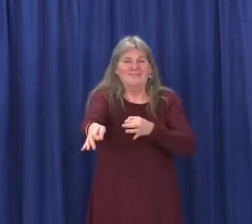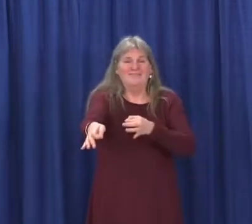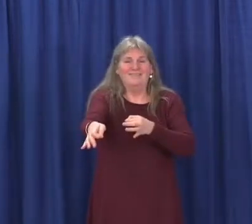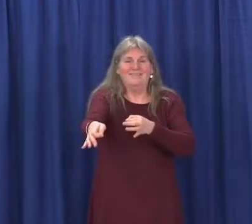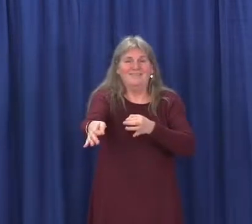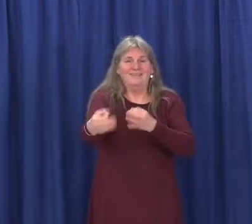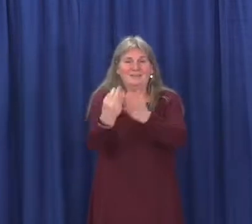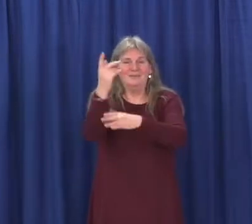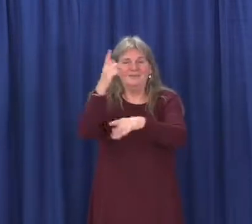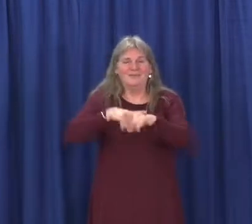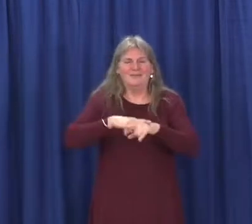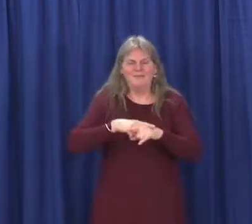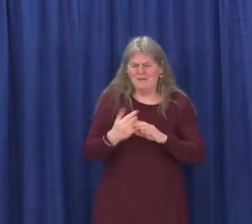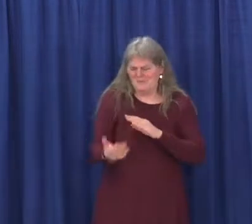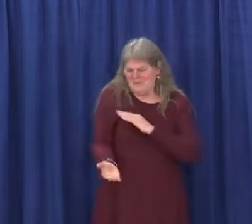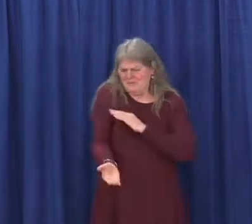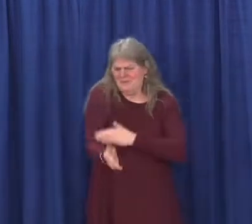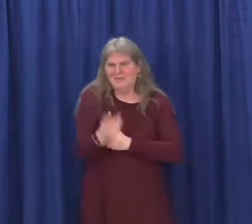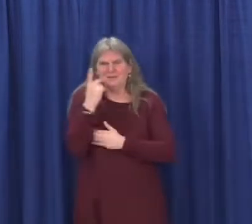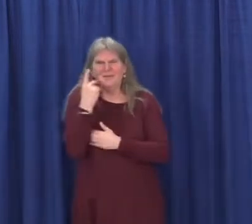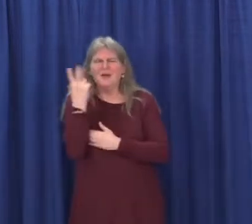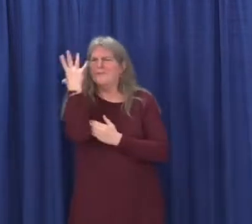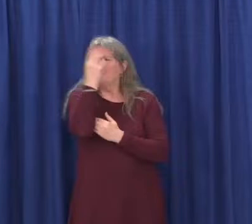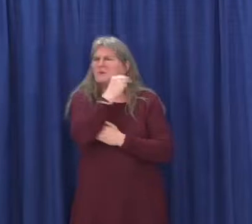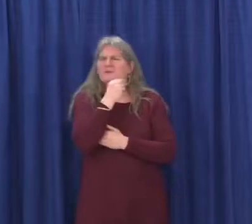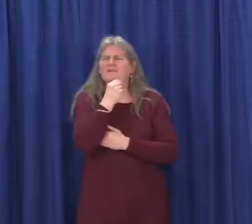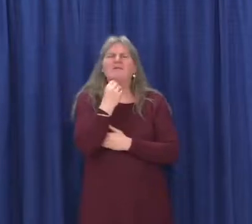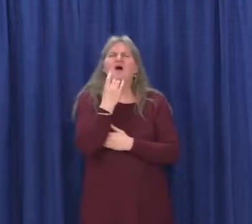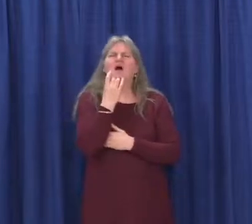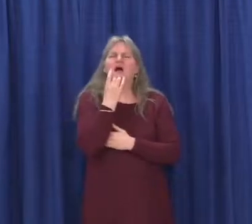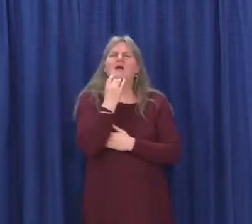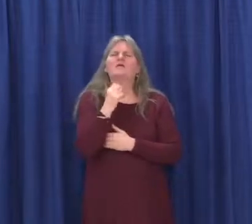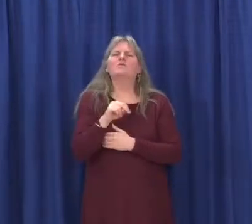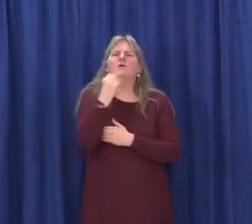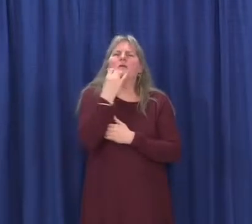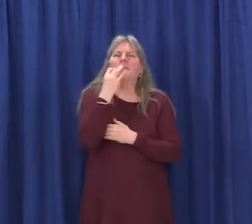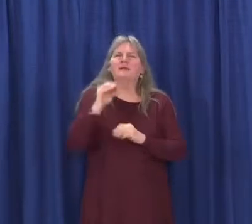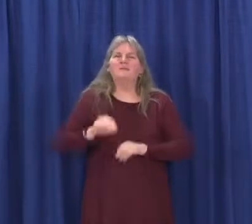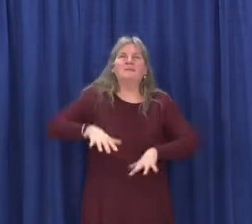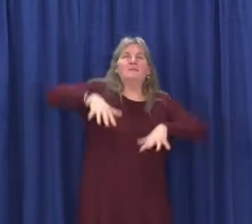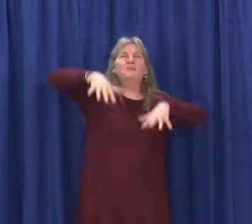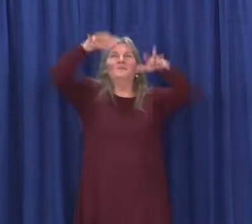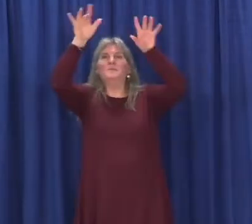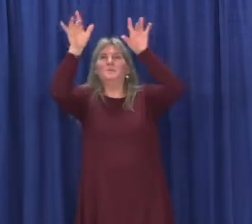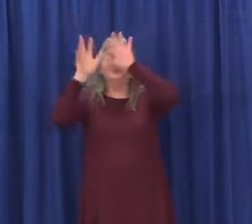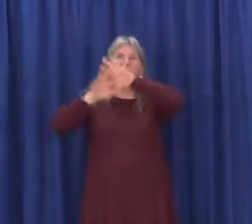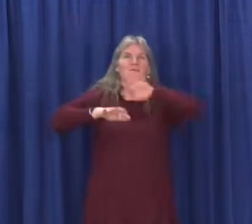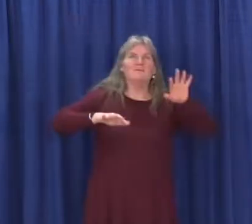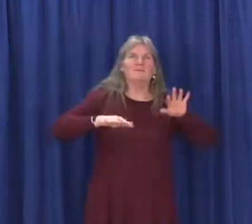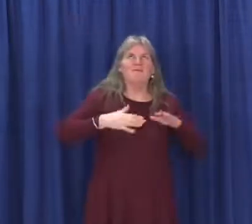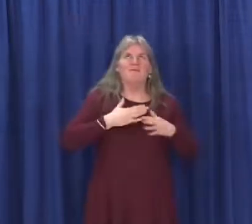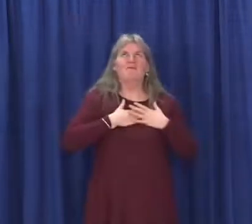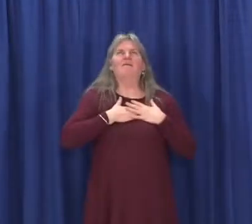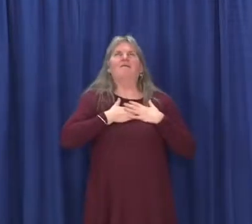morning, I saw the most beautiful northern lights. And it reminded me how fortunate we are to be in such a beautiful place.